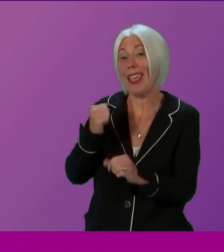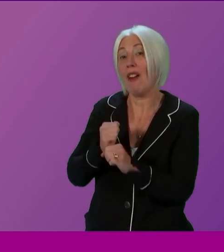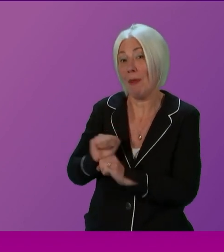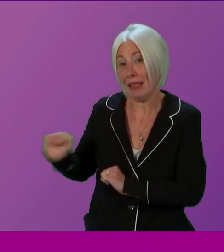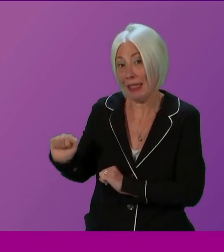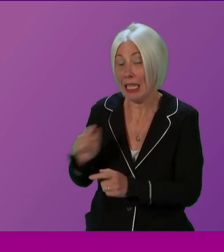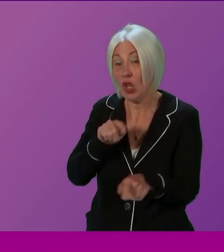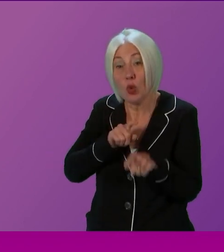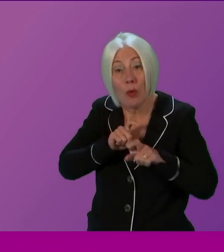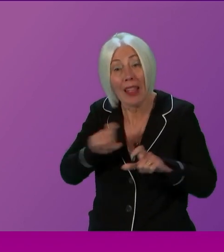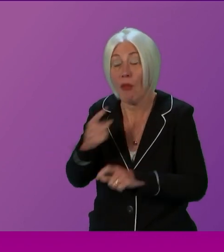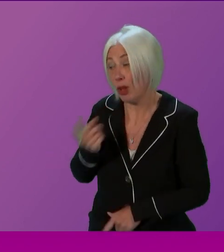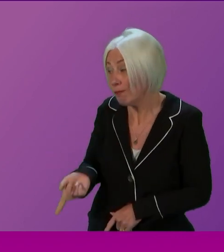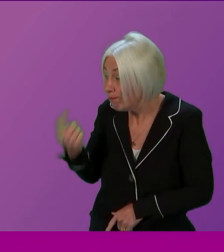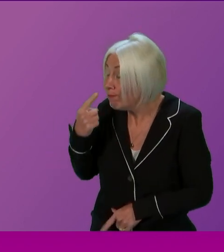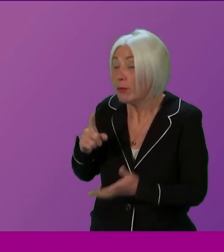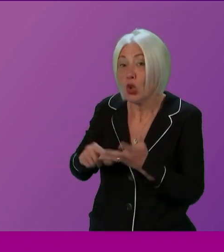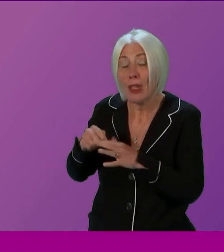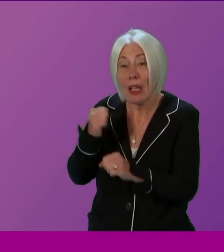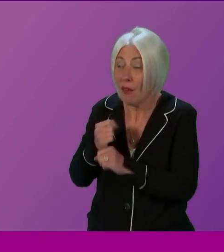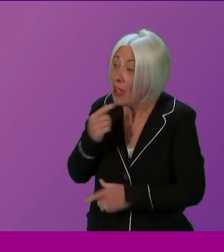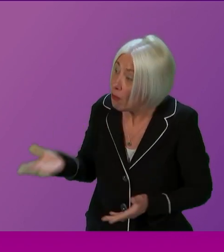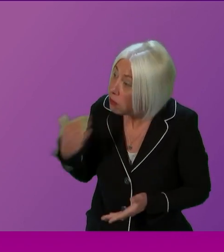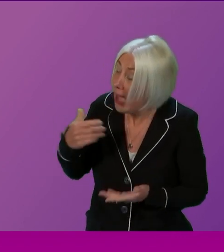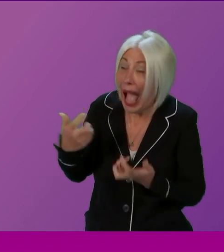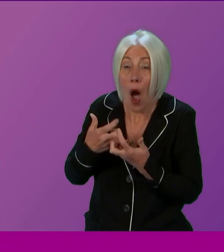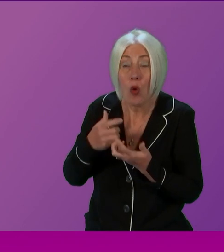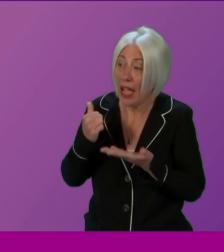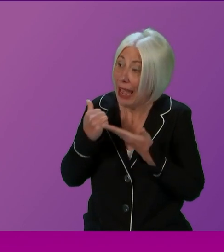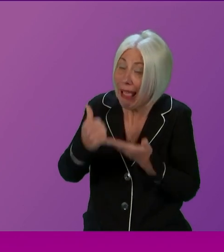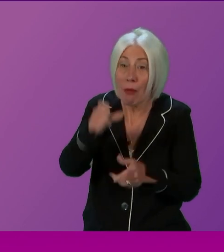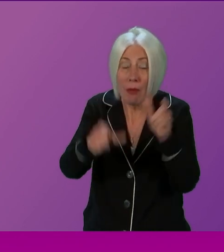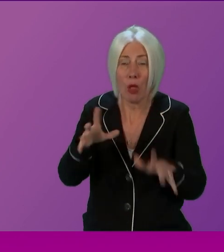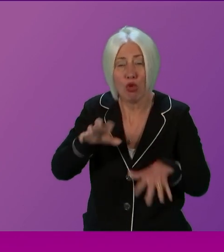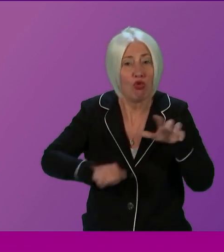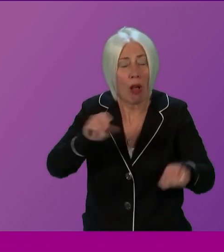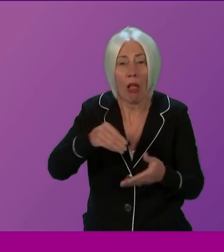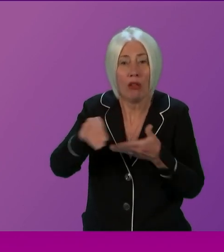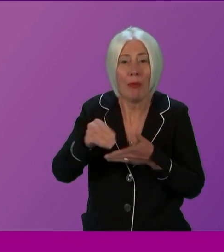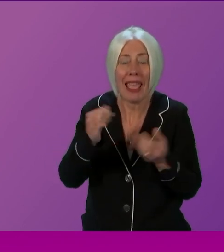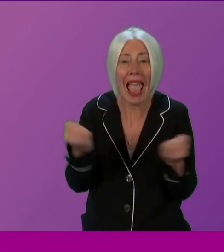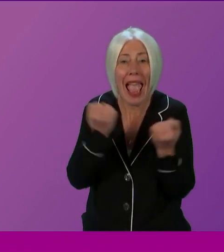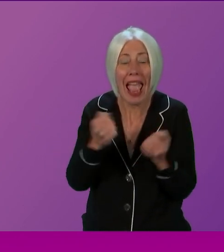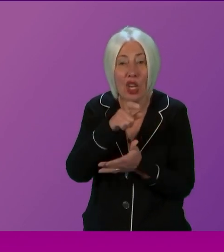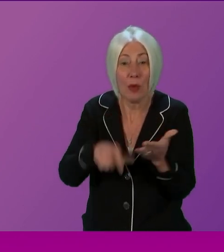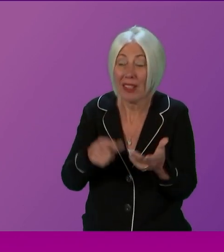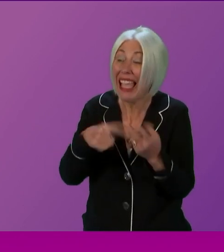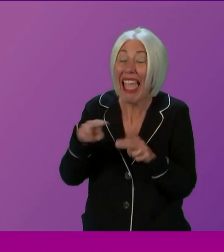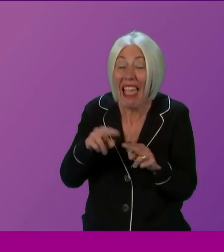to call on the United Kingdom Government to protect those who are struggling with their energy bills. I urge anybody who is struggling to contact Home Energy Scotland,